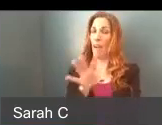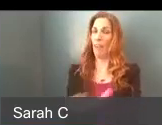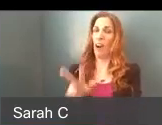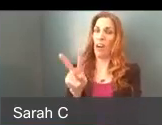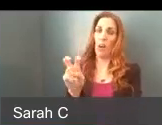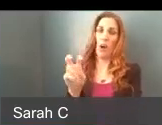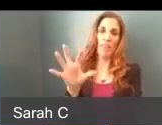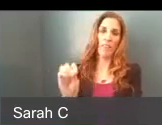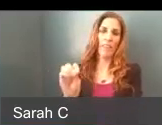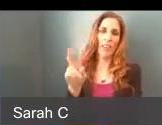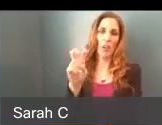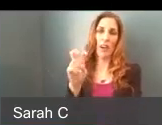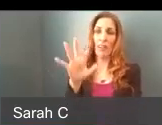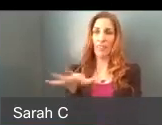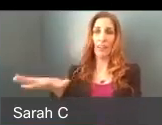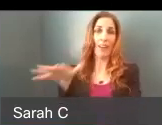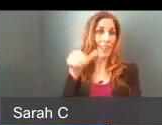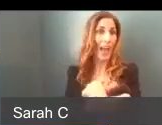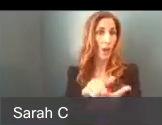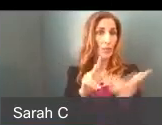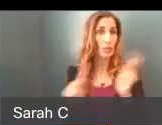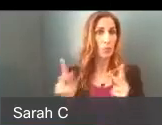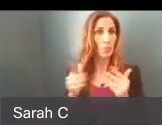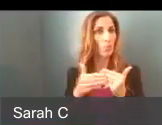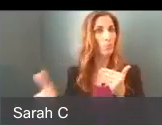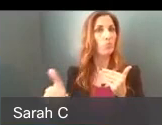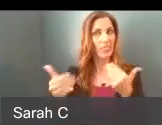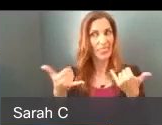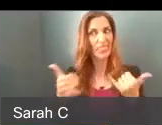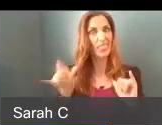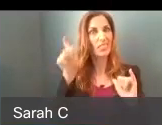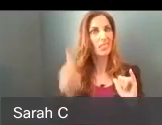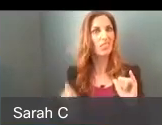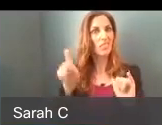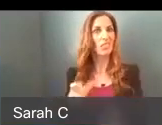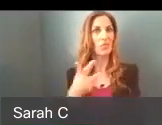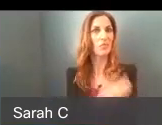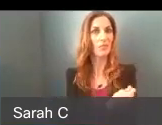people still remaining to be vaccinated in the 1A category in Montgomery County.